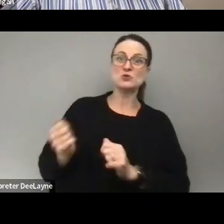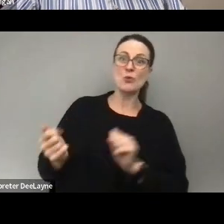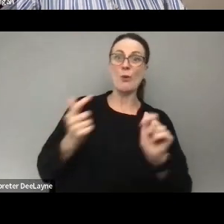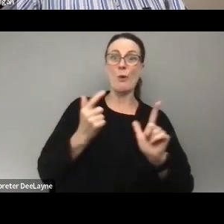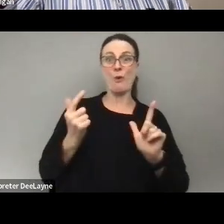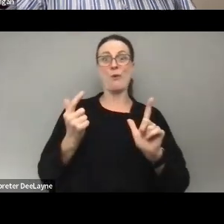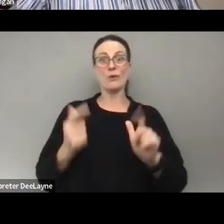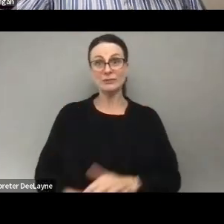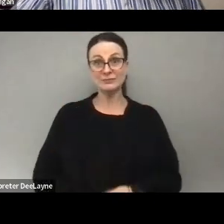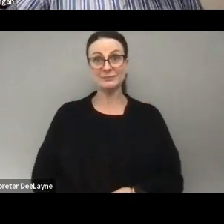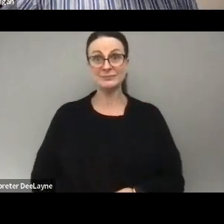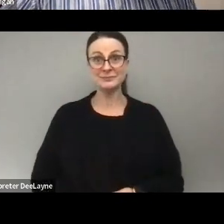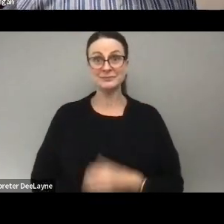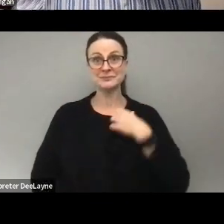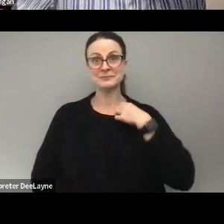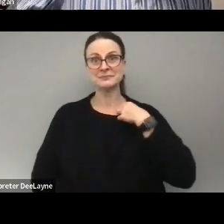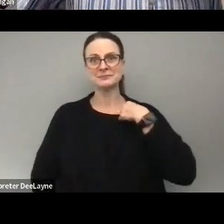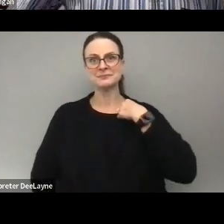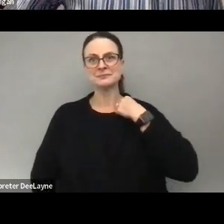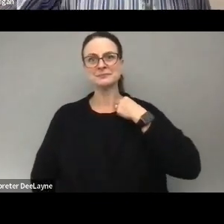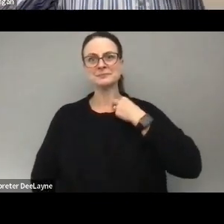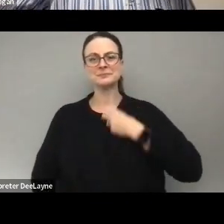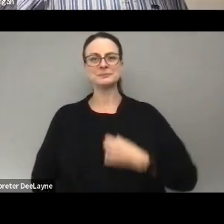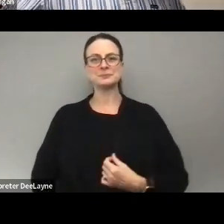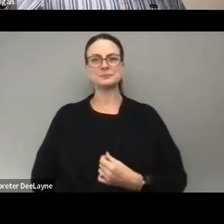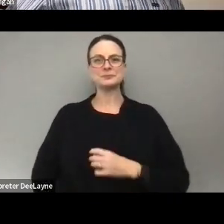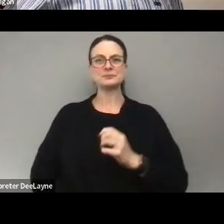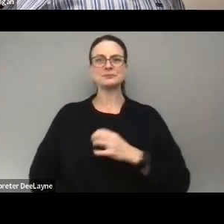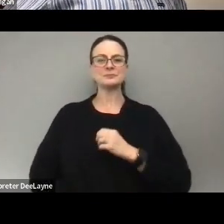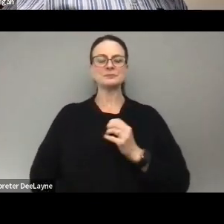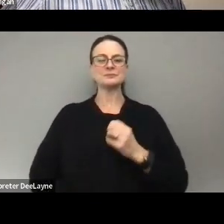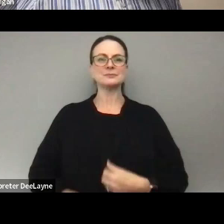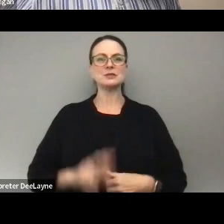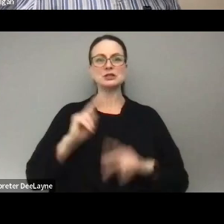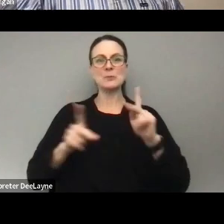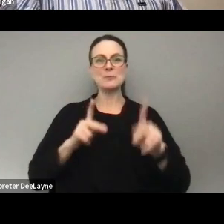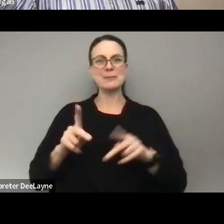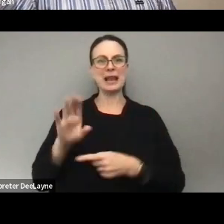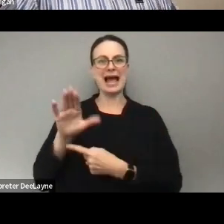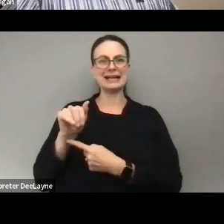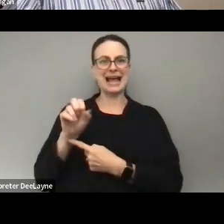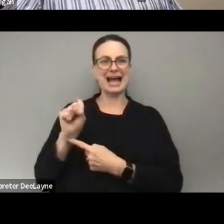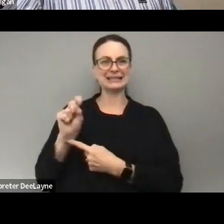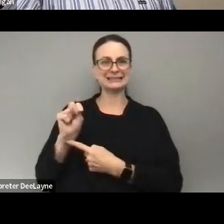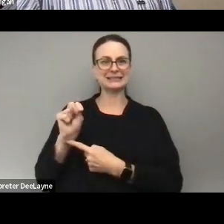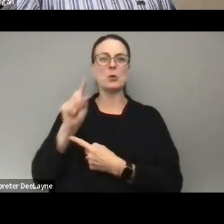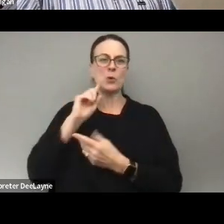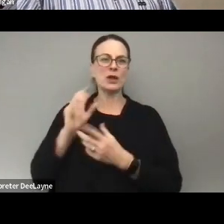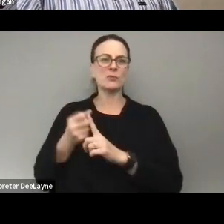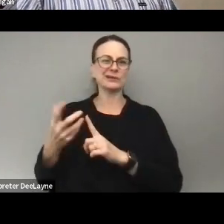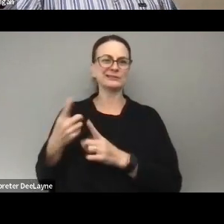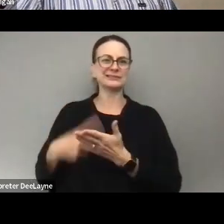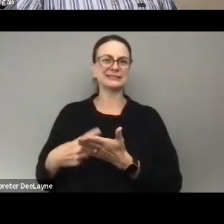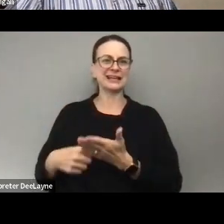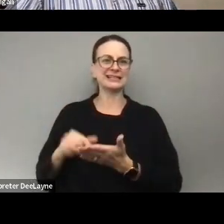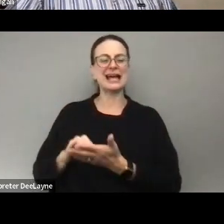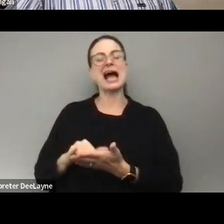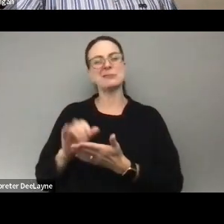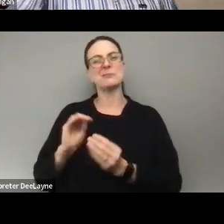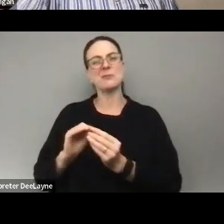So, the folks at CAST, which we will talk about in a second, we're inspired by Universal Design and came up